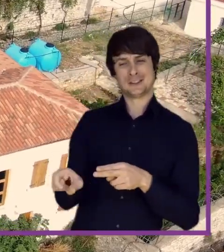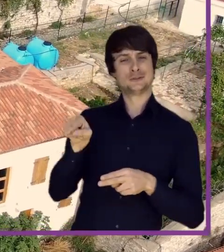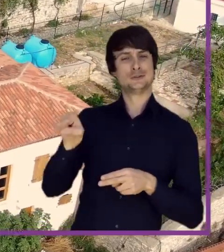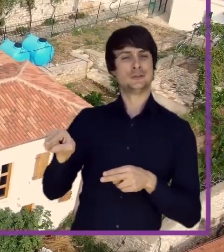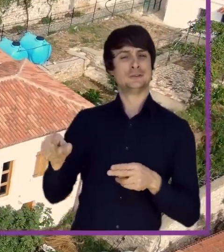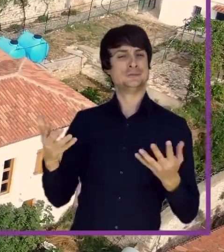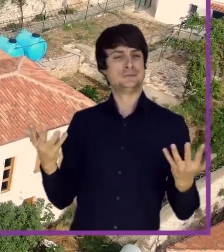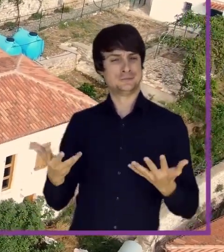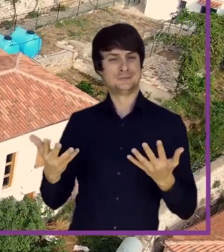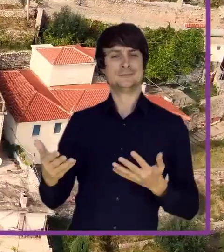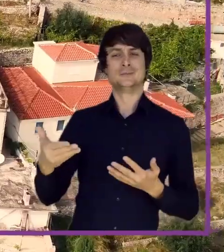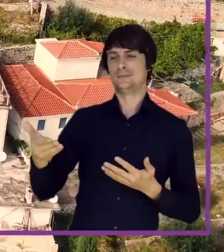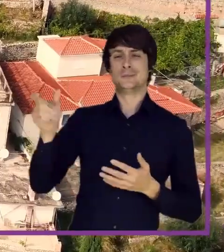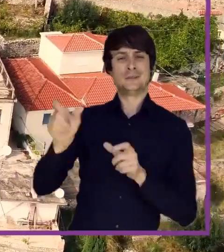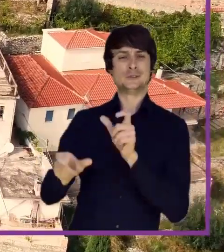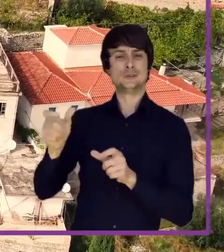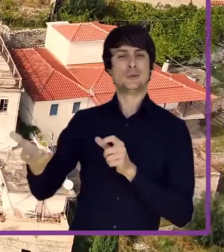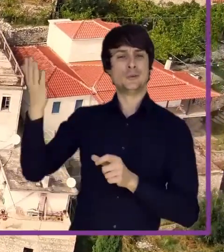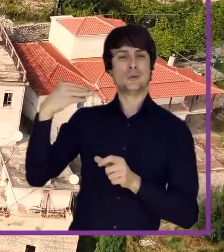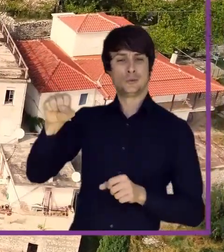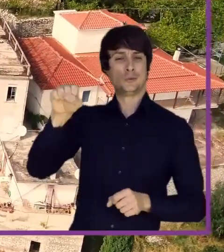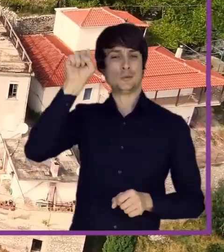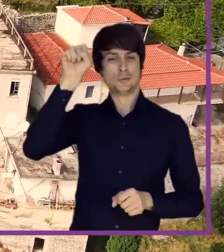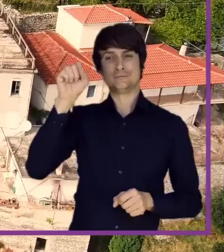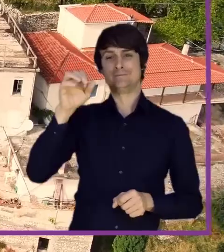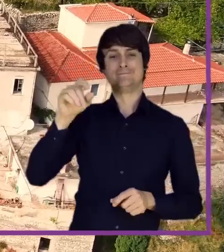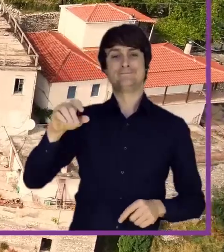Kasneci, representative of the province of Himara in the Albanian League of Prizren;